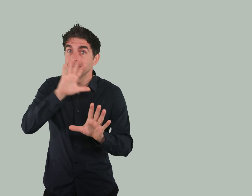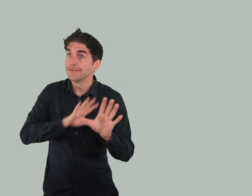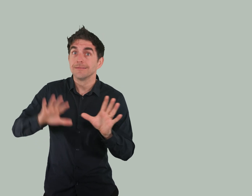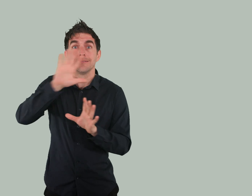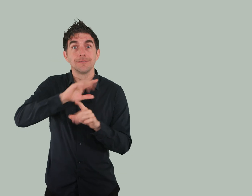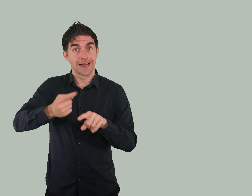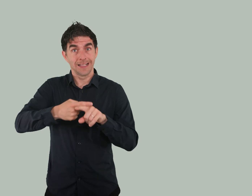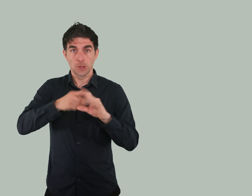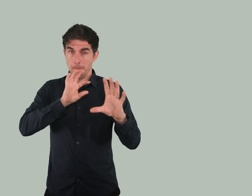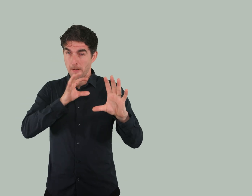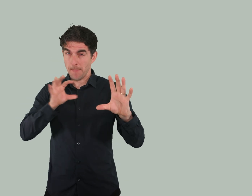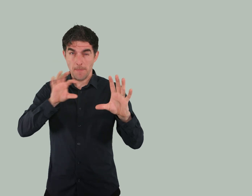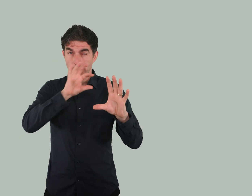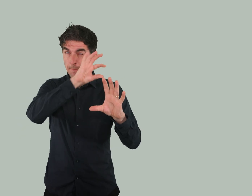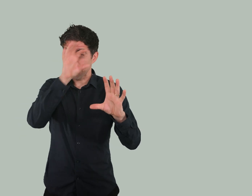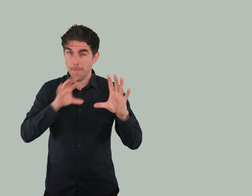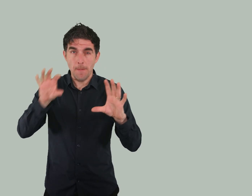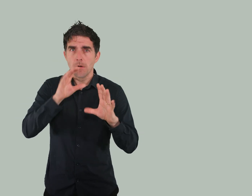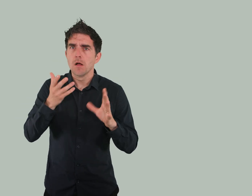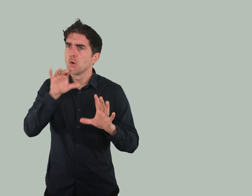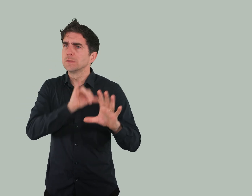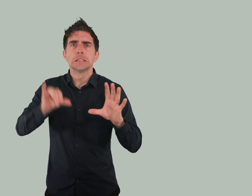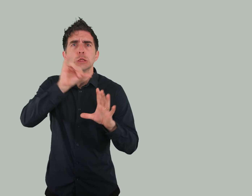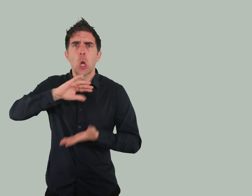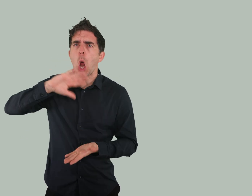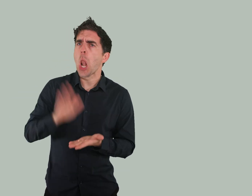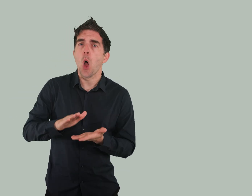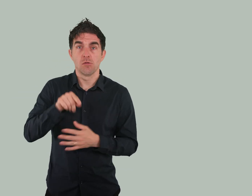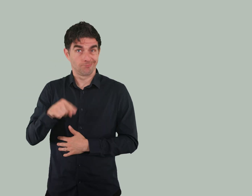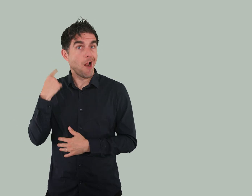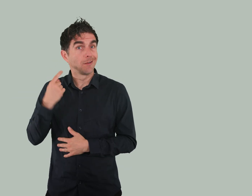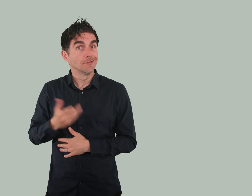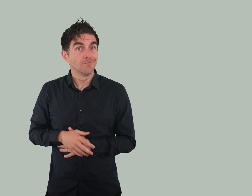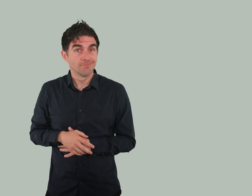London also has the lowest NEET rate of any English region